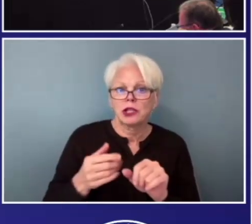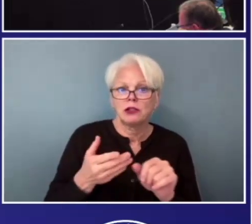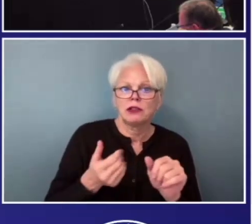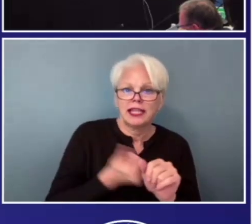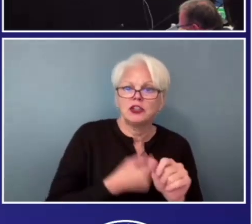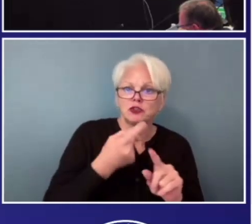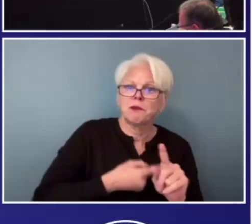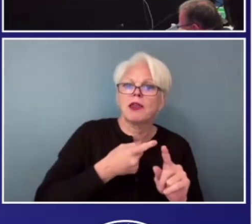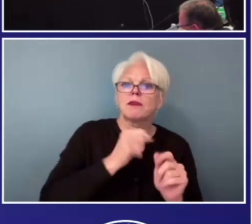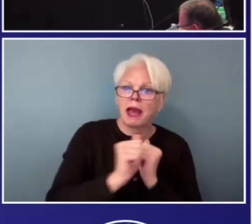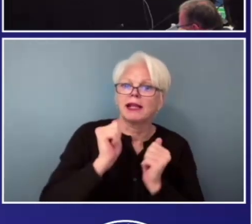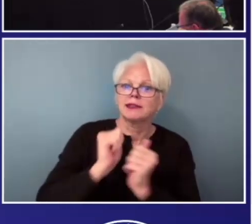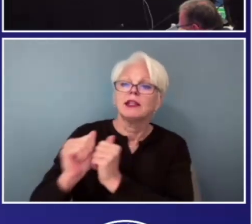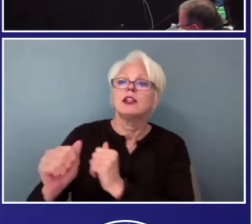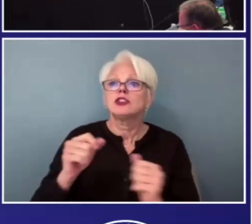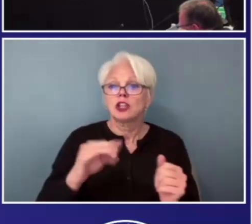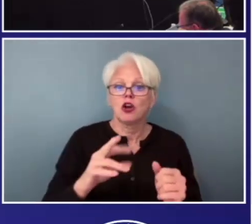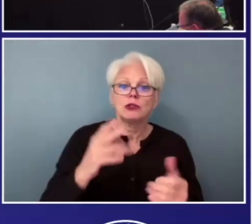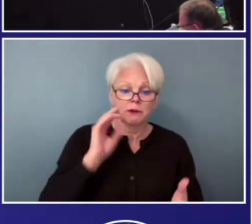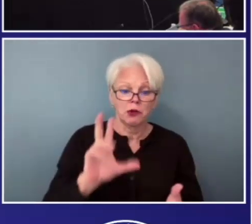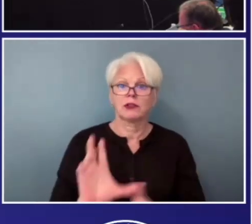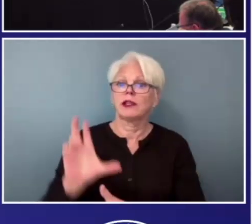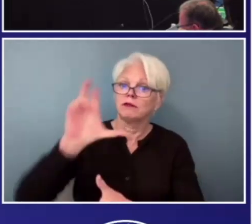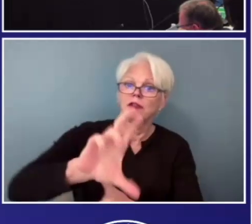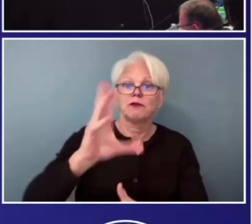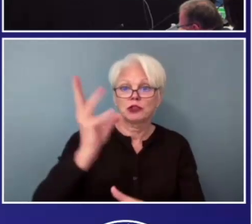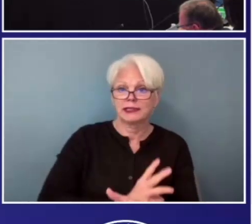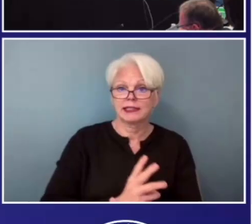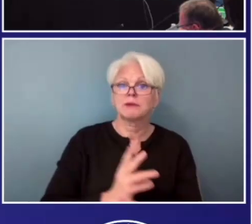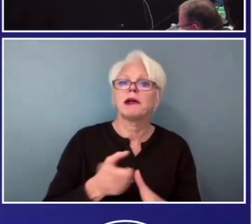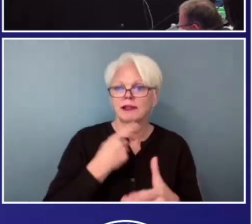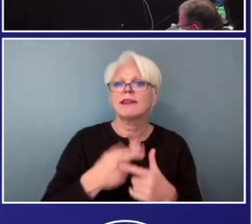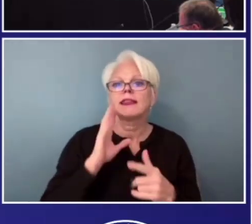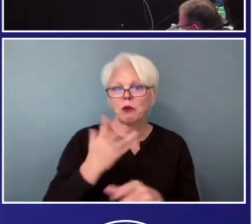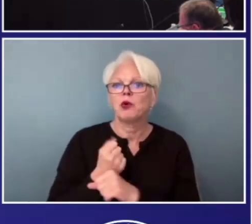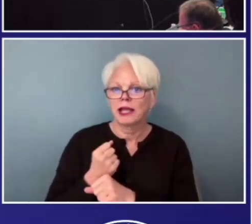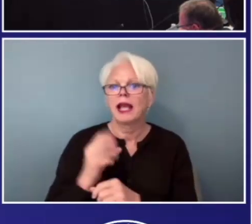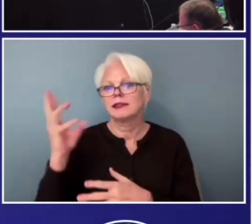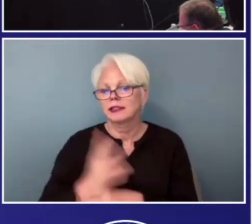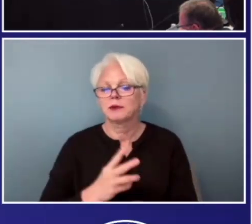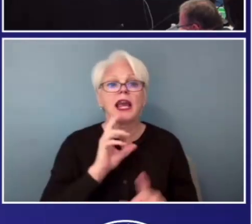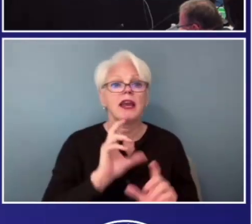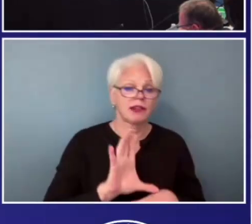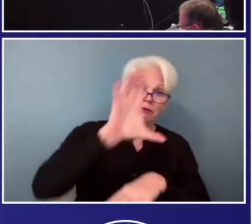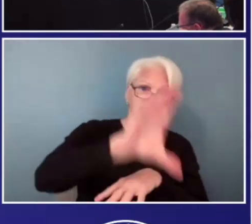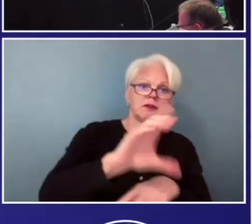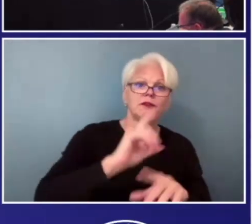So if they give enough of a payment for six months, they're going to get six months. If they give enough of a payment for 12 months, they're going to get 12 months.